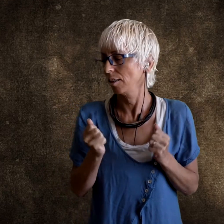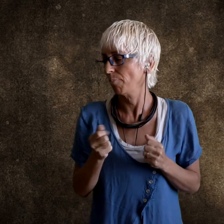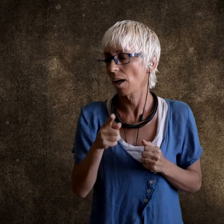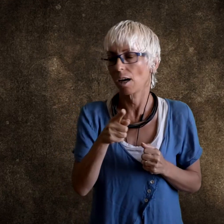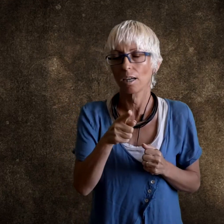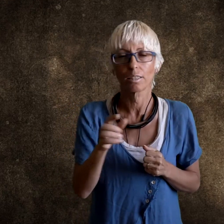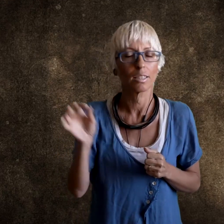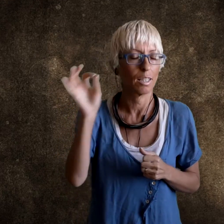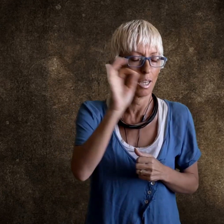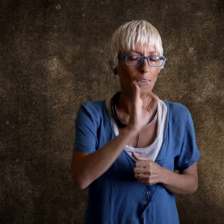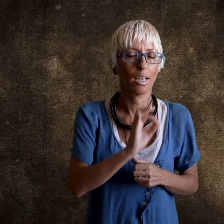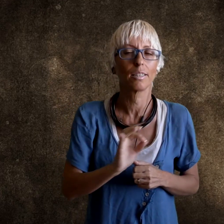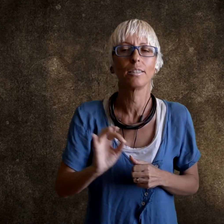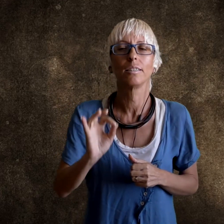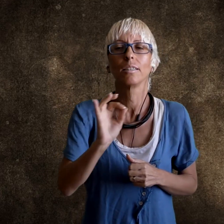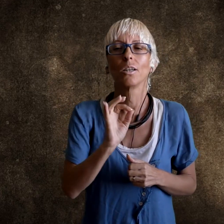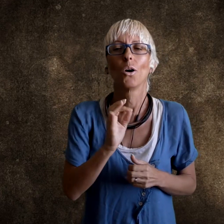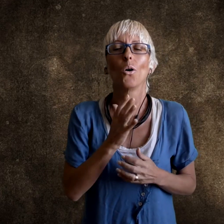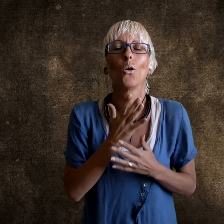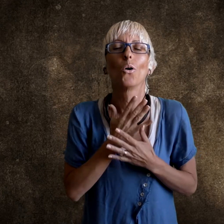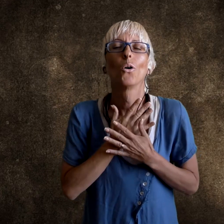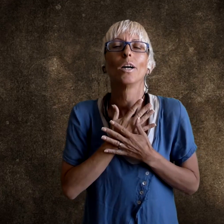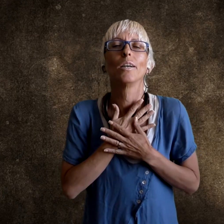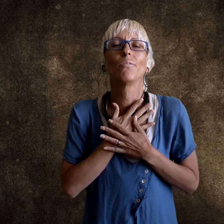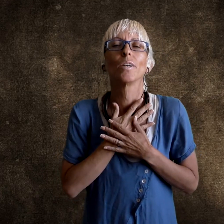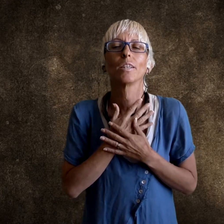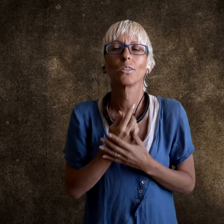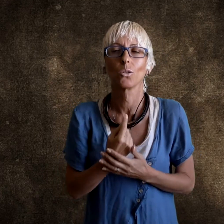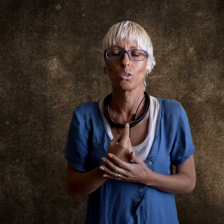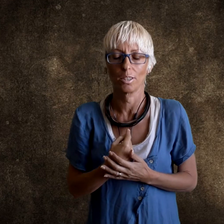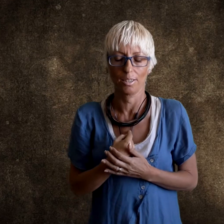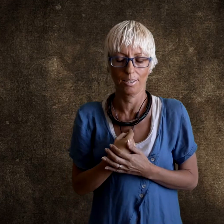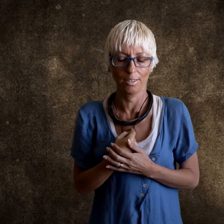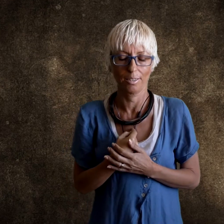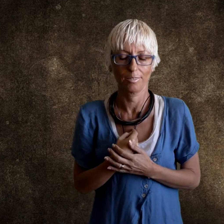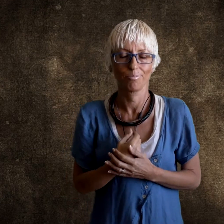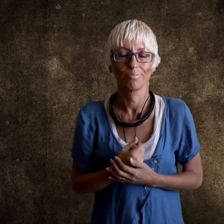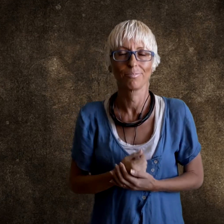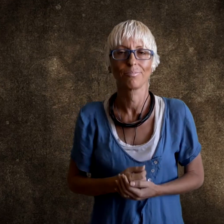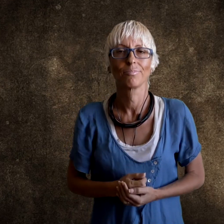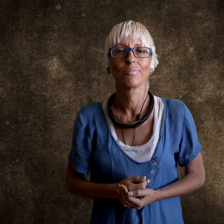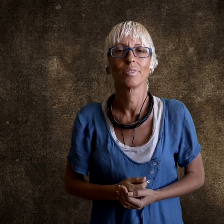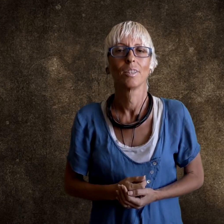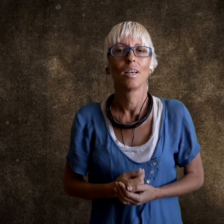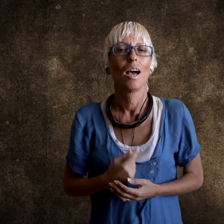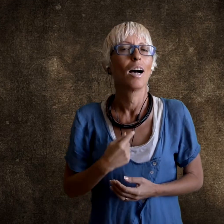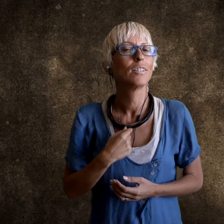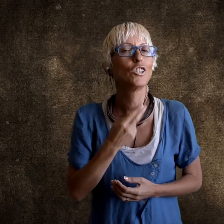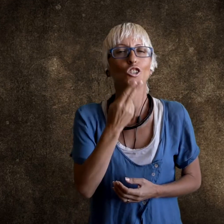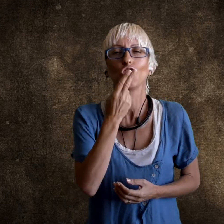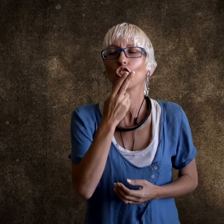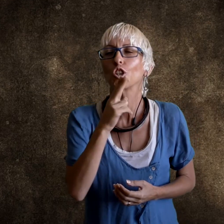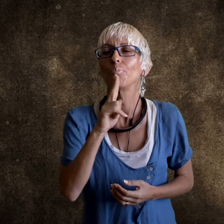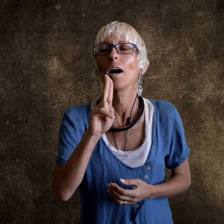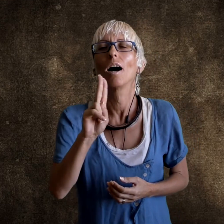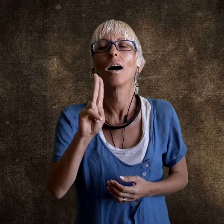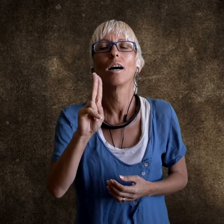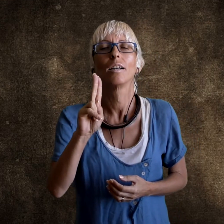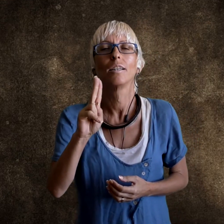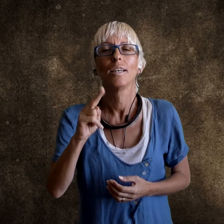if you still love me i promise